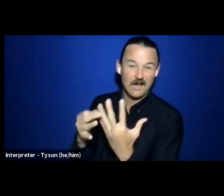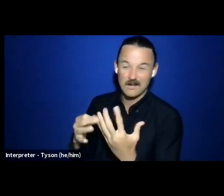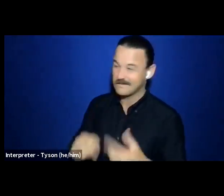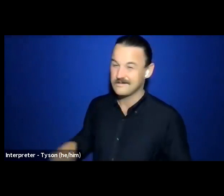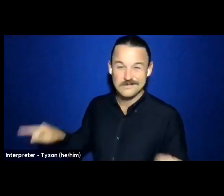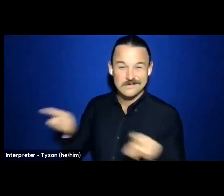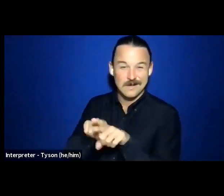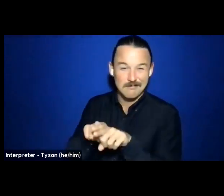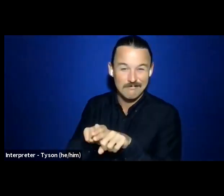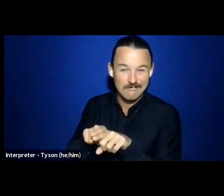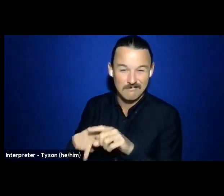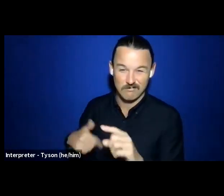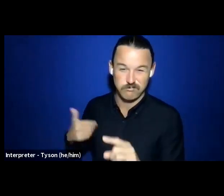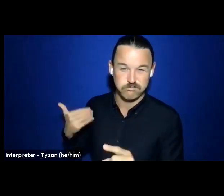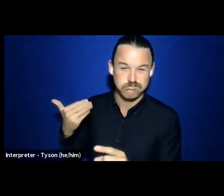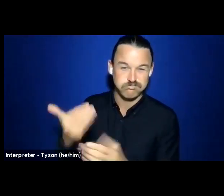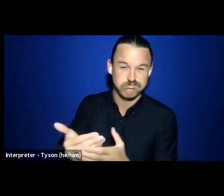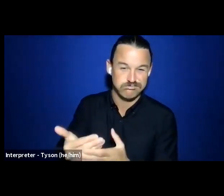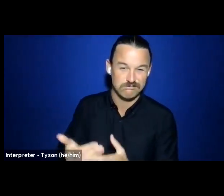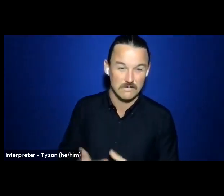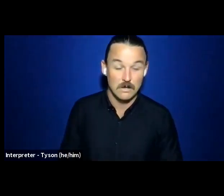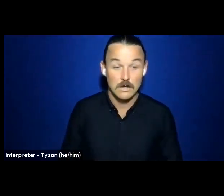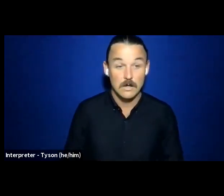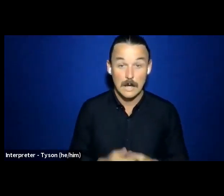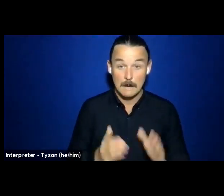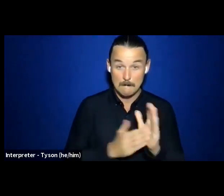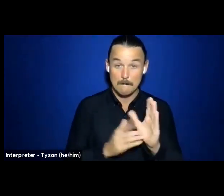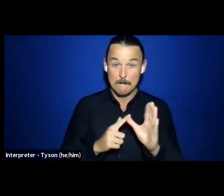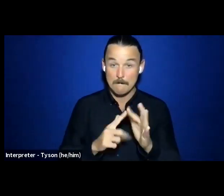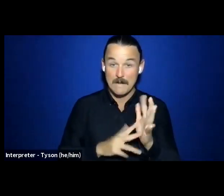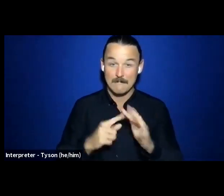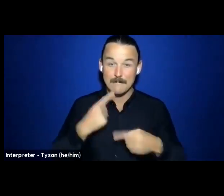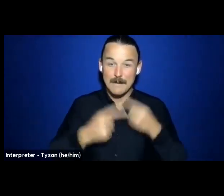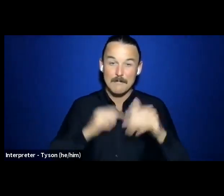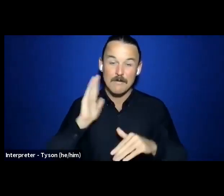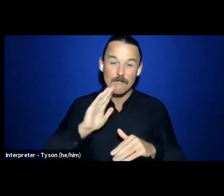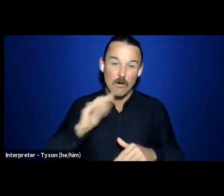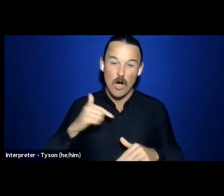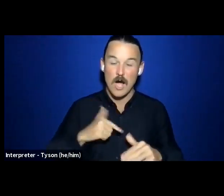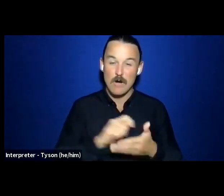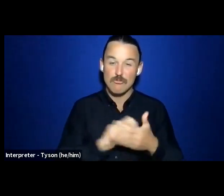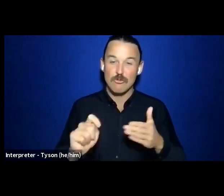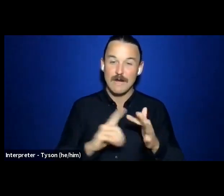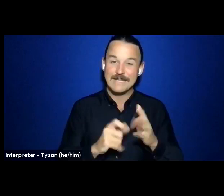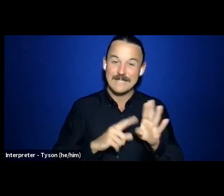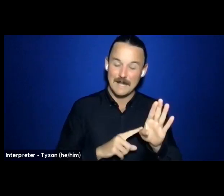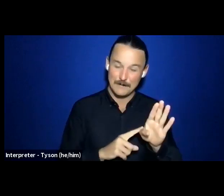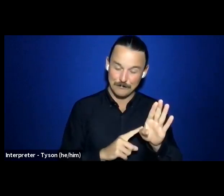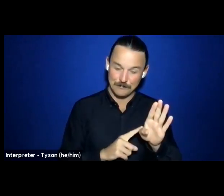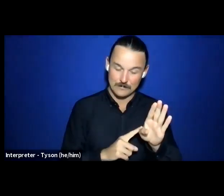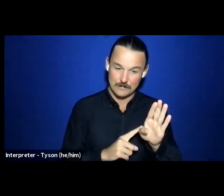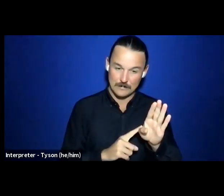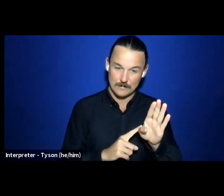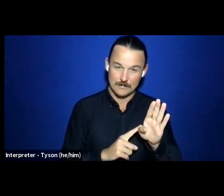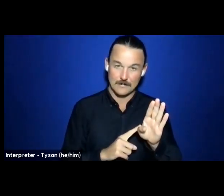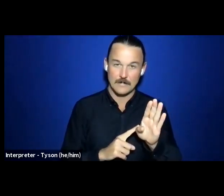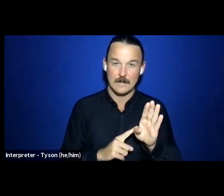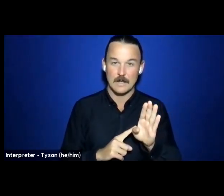so many things stay the same. Now, as I've mentioned before nearly five years ago now, I wrote a quarterly essay called more wrote a quarterly essay called moral panic mana.